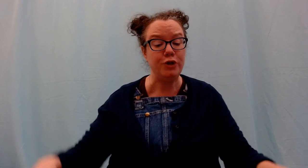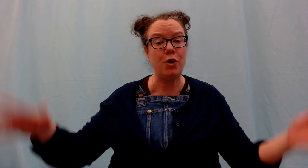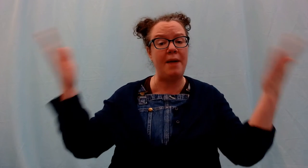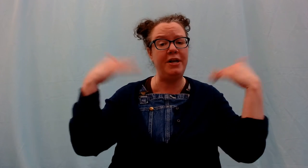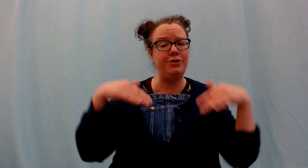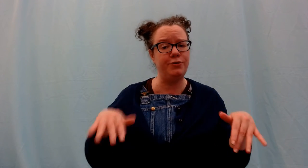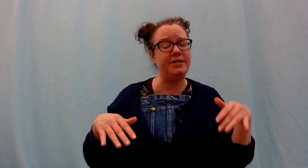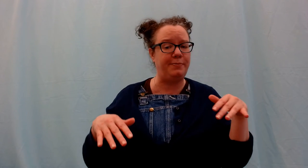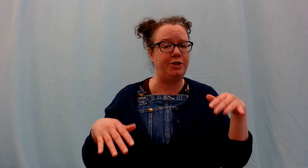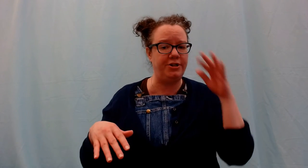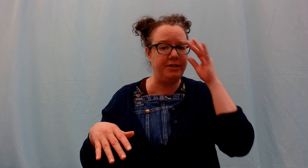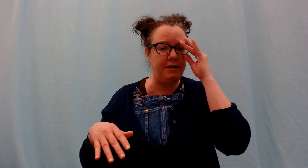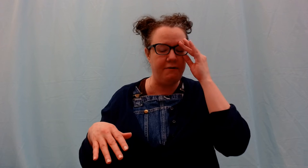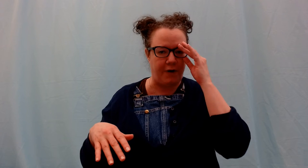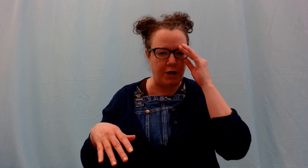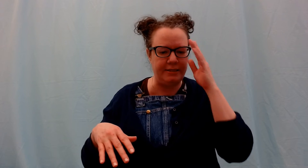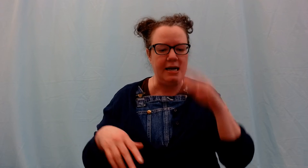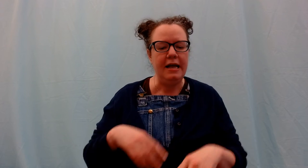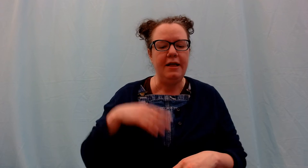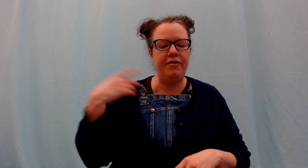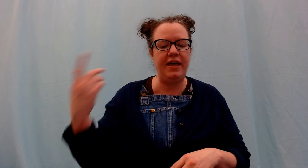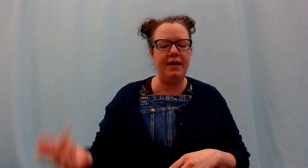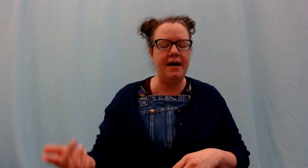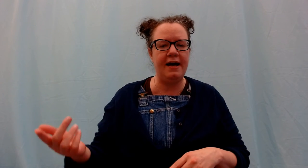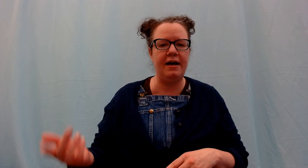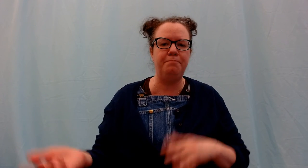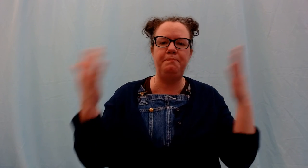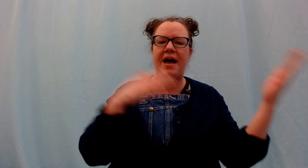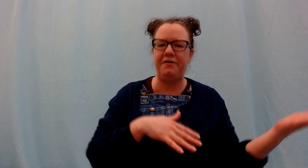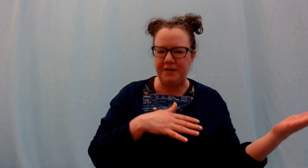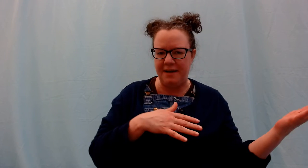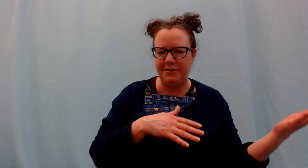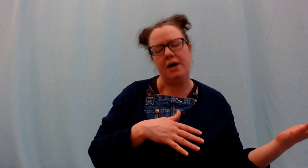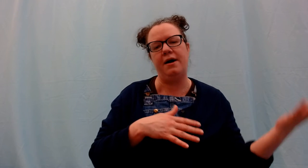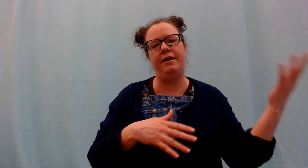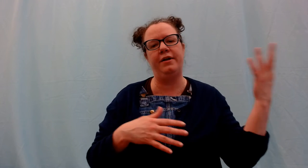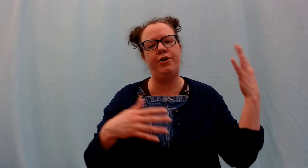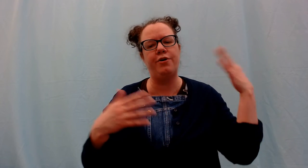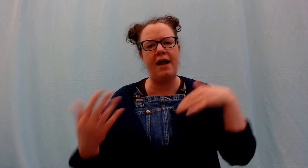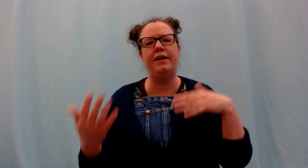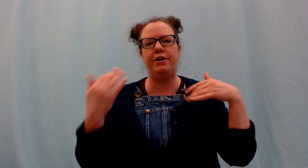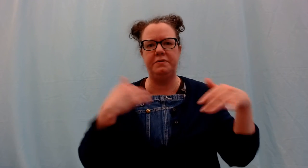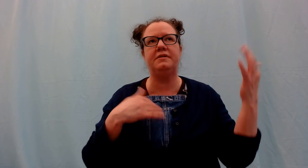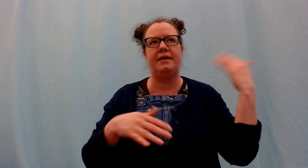So I'm gonna do the diaper changing song first. The bath time song you're not gonna use the sign